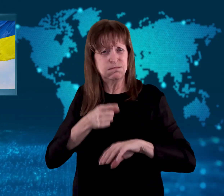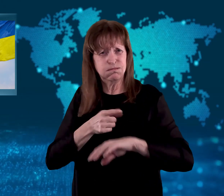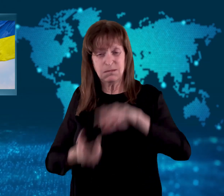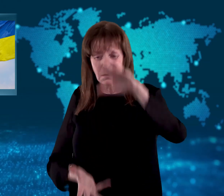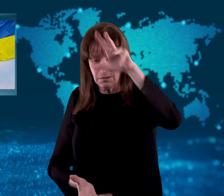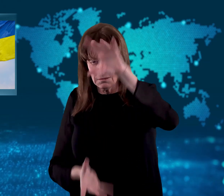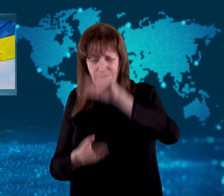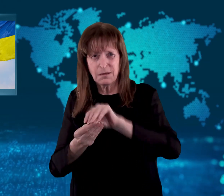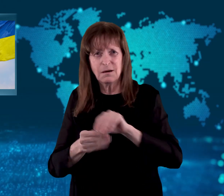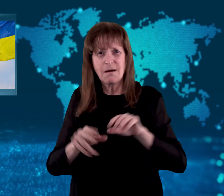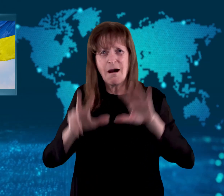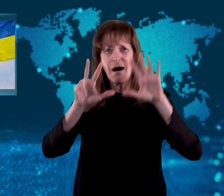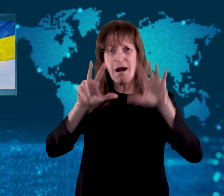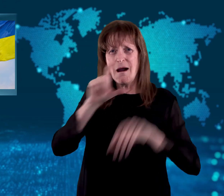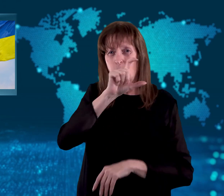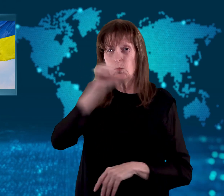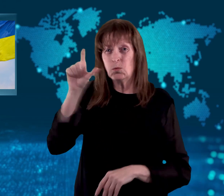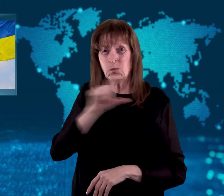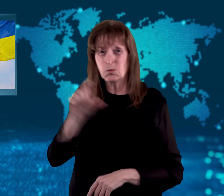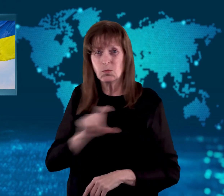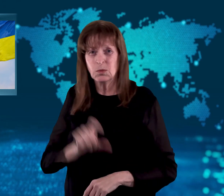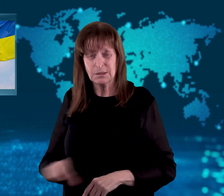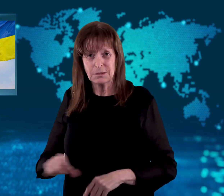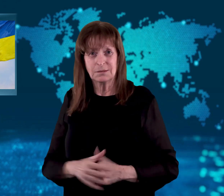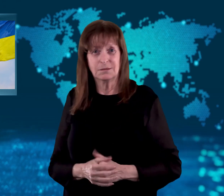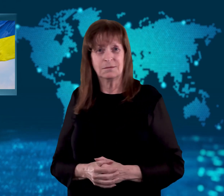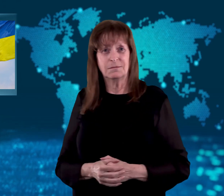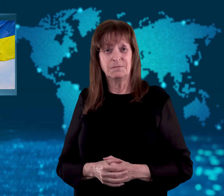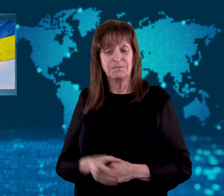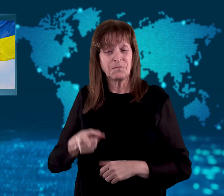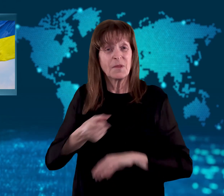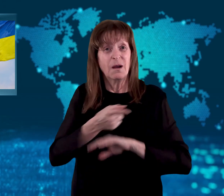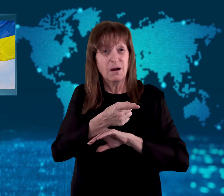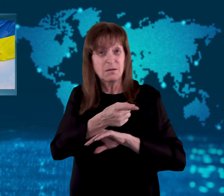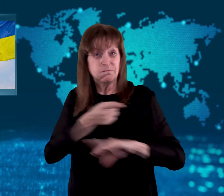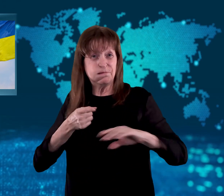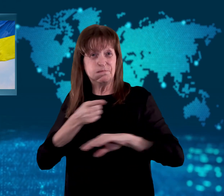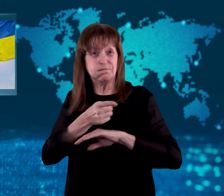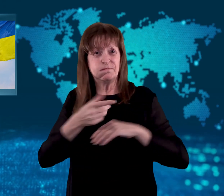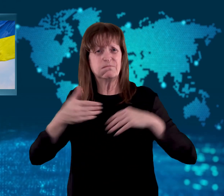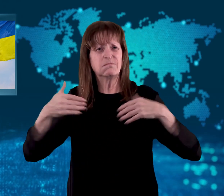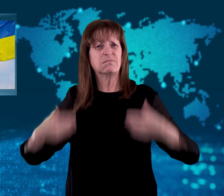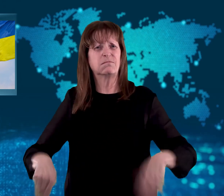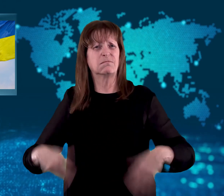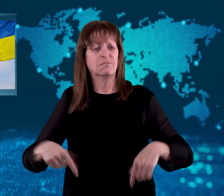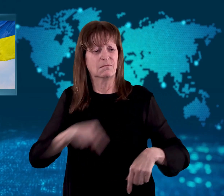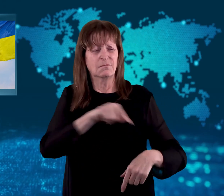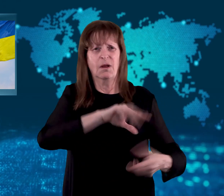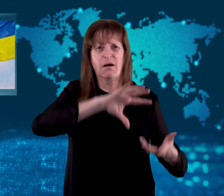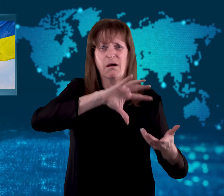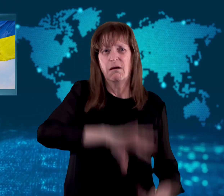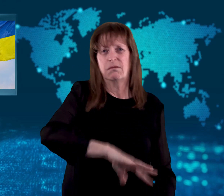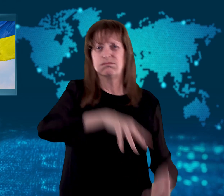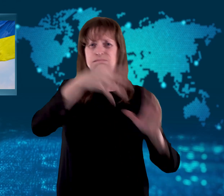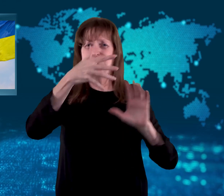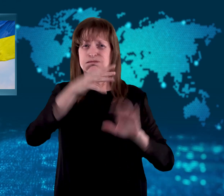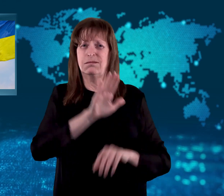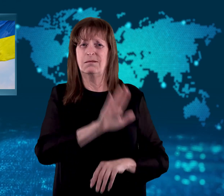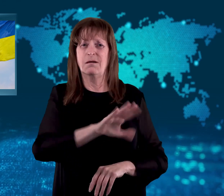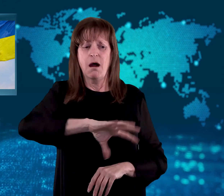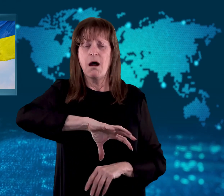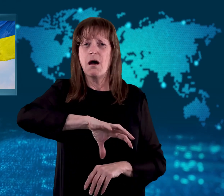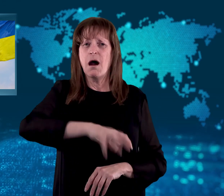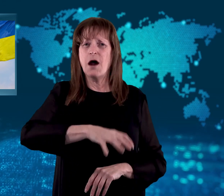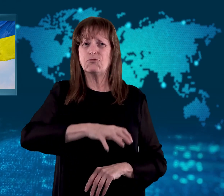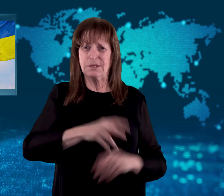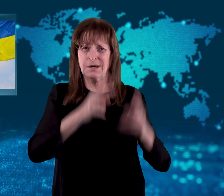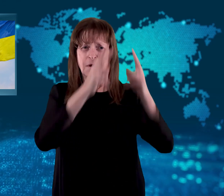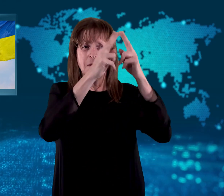The missiles caused another disruption to the country's power grid,